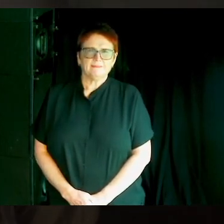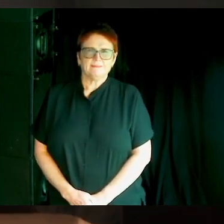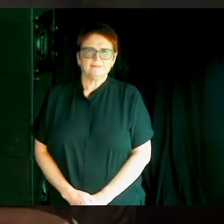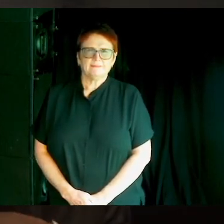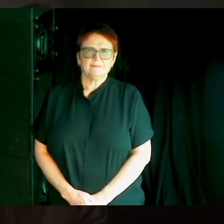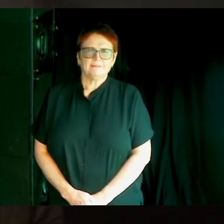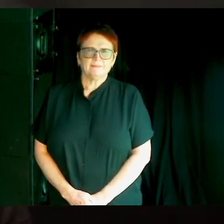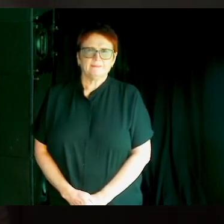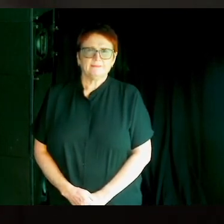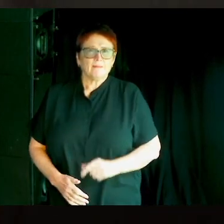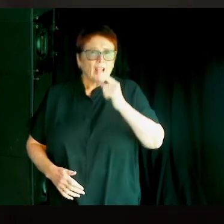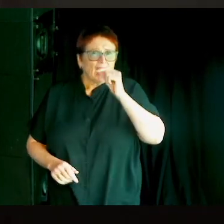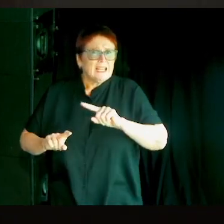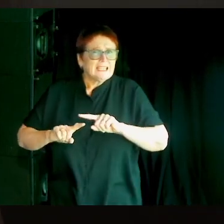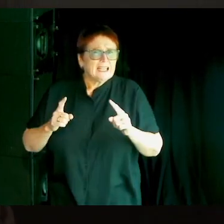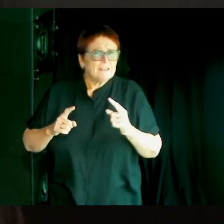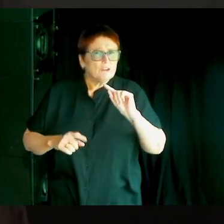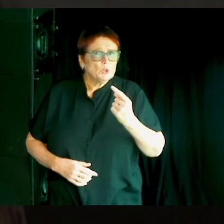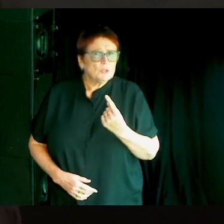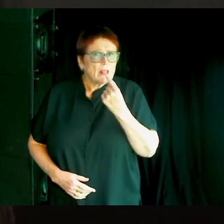can you use this different kind of noodles or it has to be egg noodles